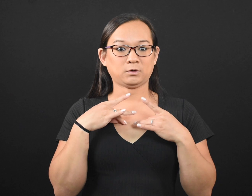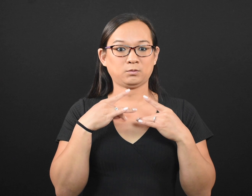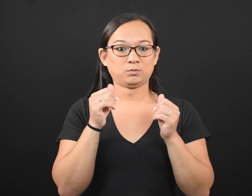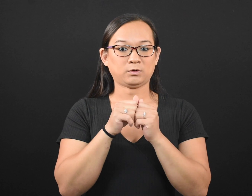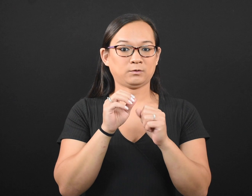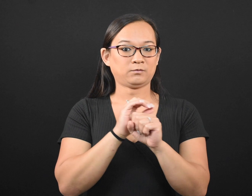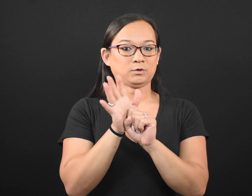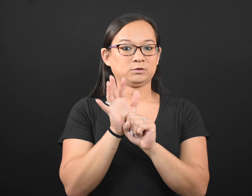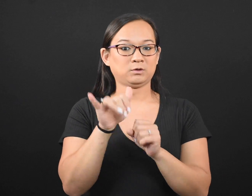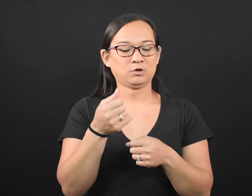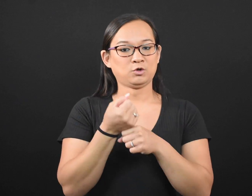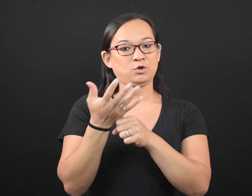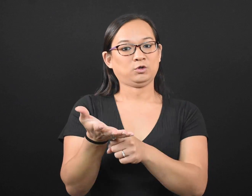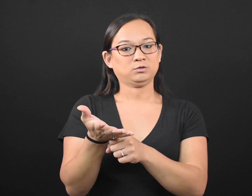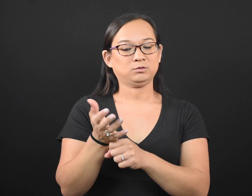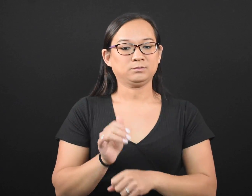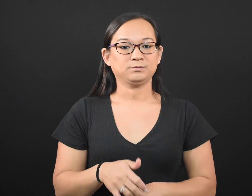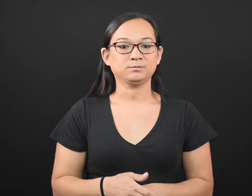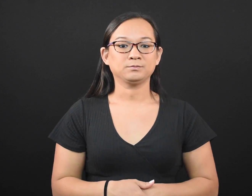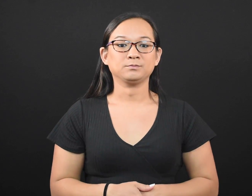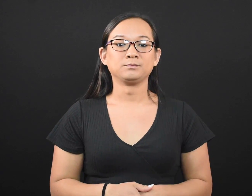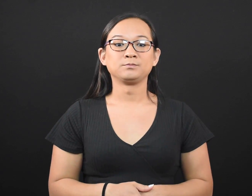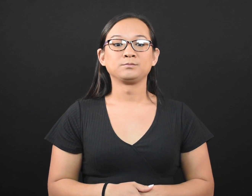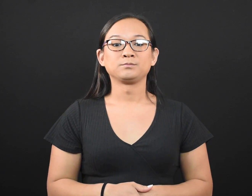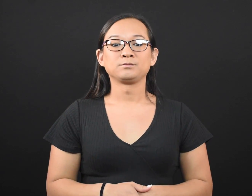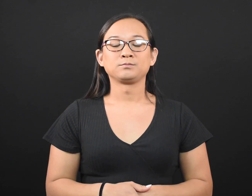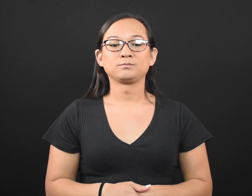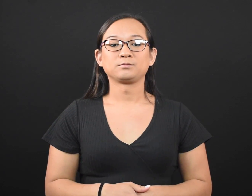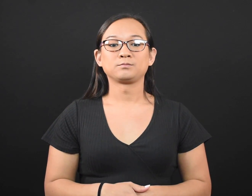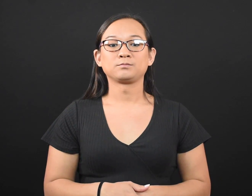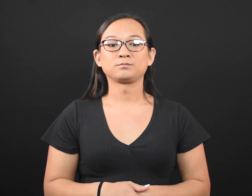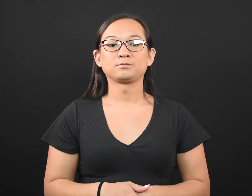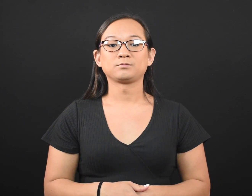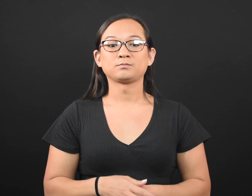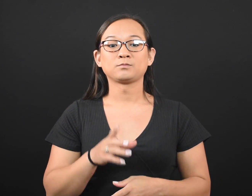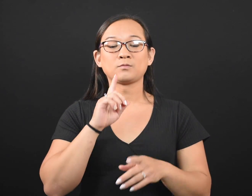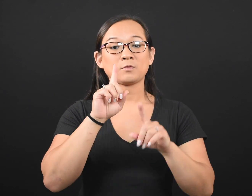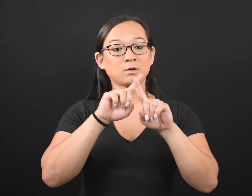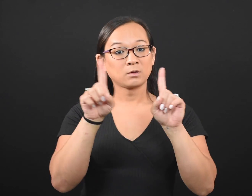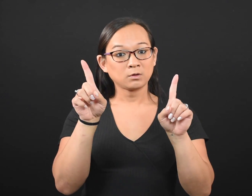the virus that causes COVID-19. However,